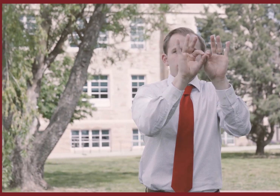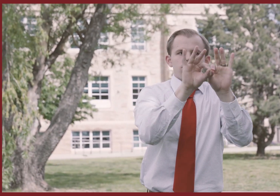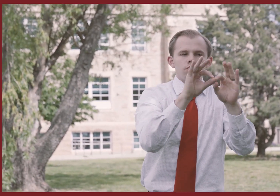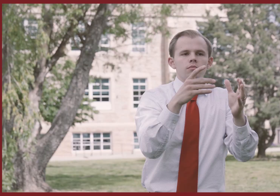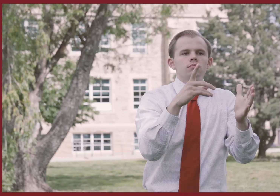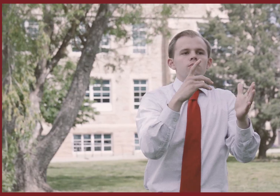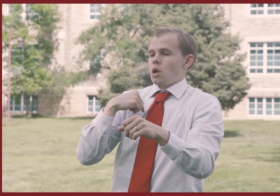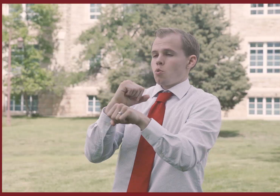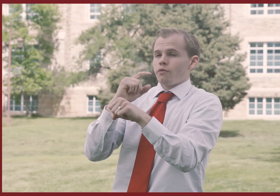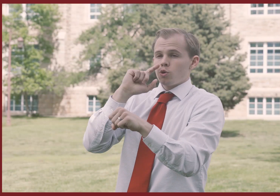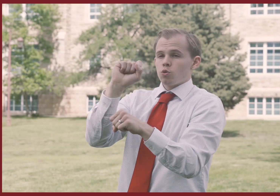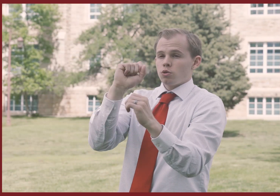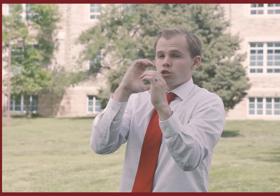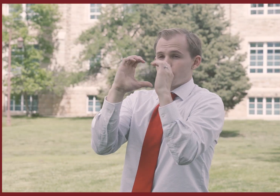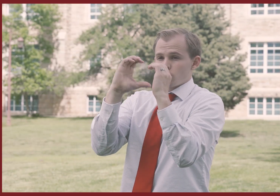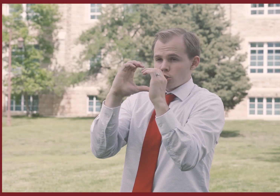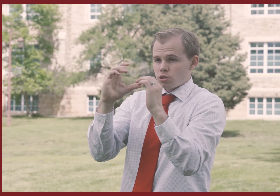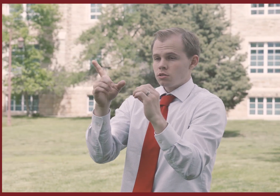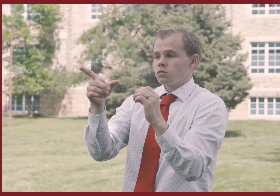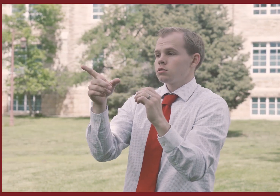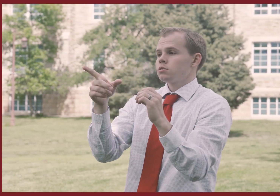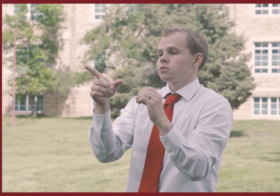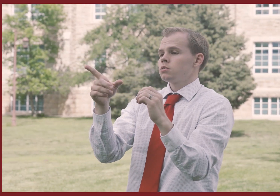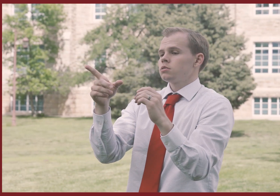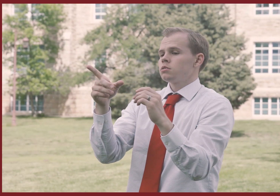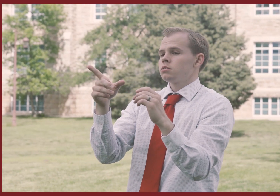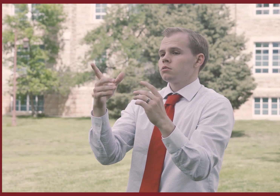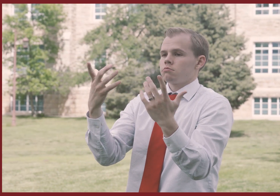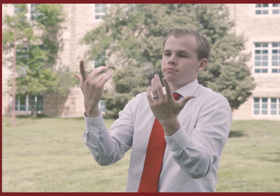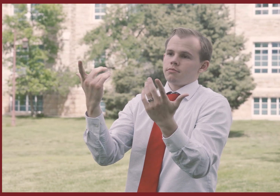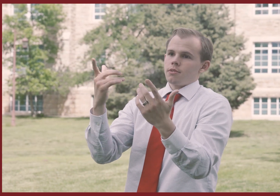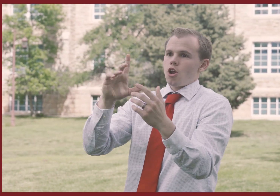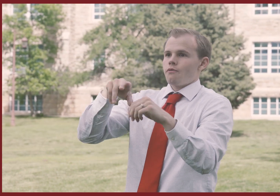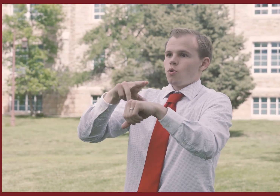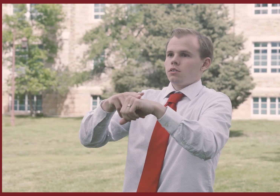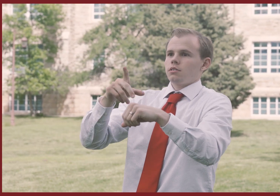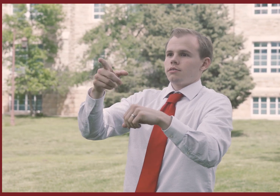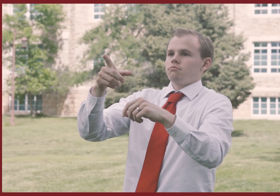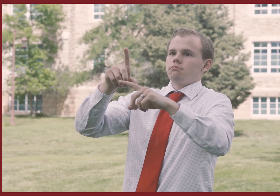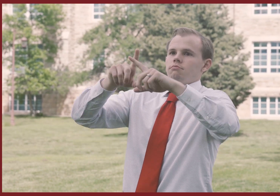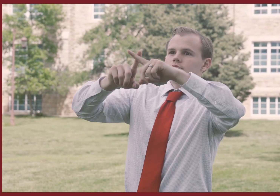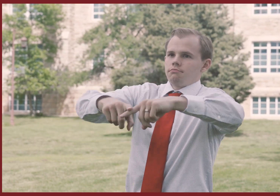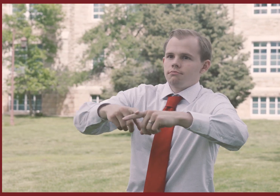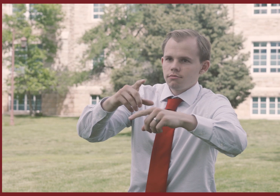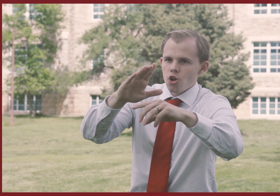in the workplace is critical. Working for Sorenson Communications, you know,